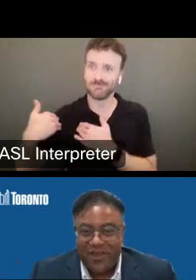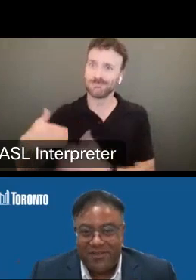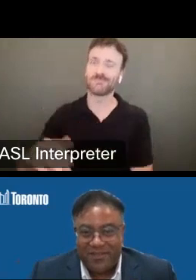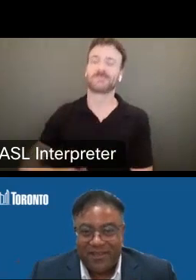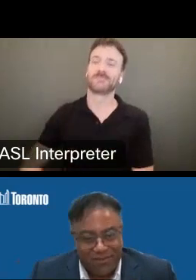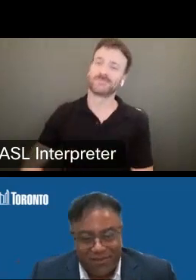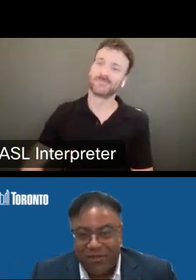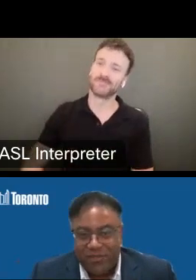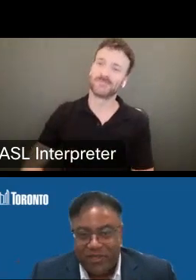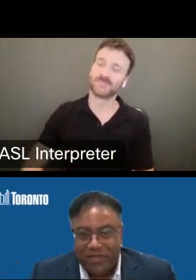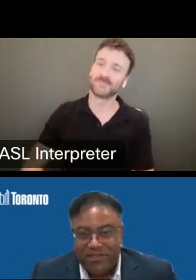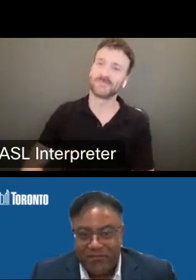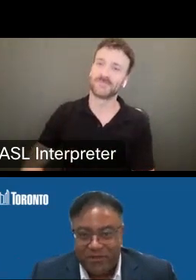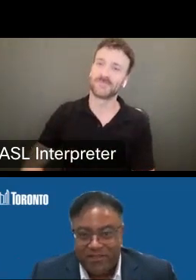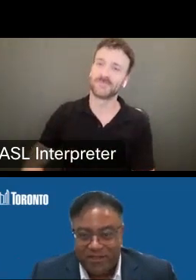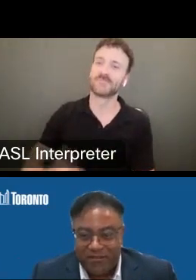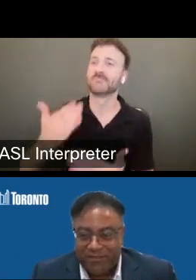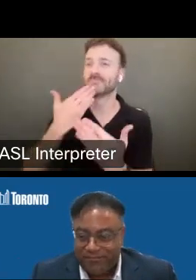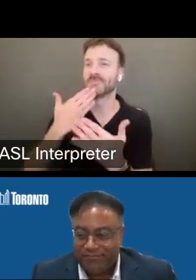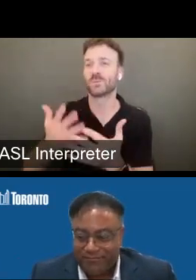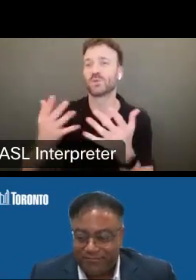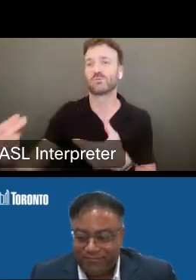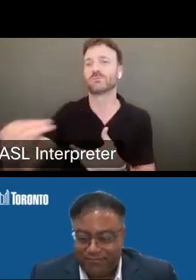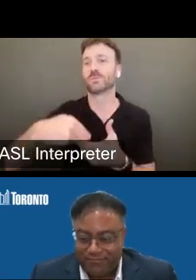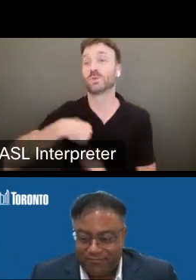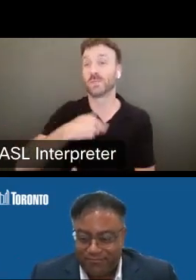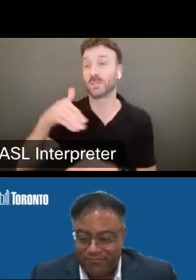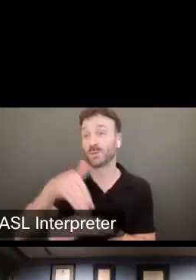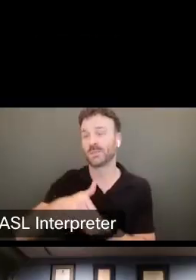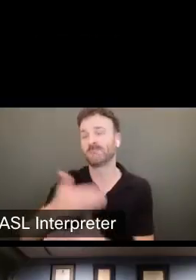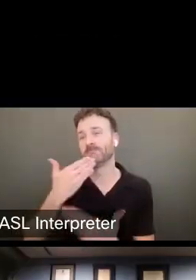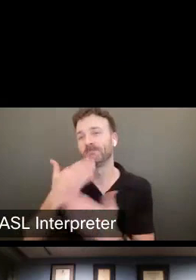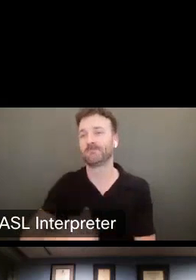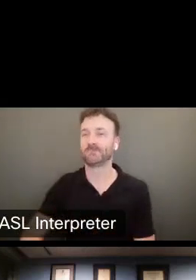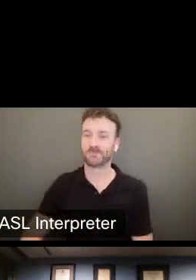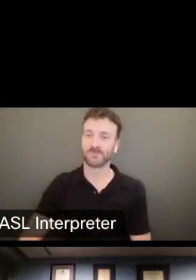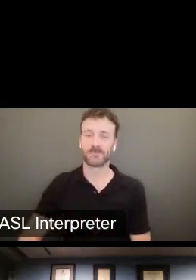Councillor Myers, thank you so much again for joining us this evening. Jamaal Myers: Thank you, Roger.